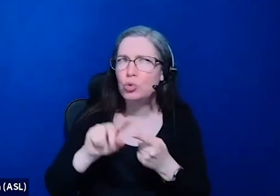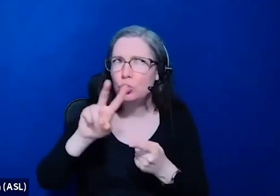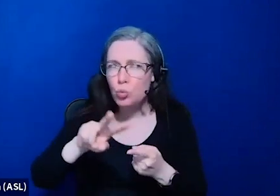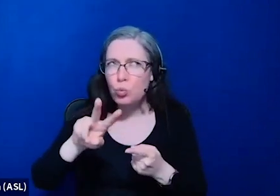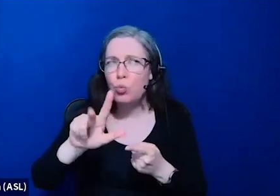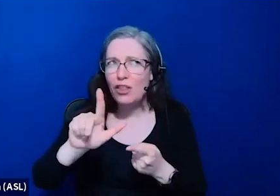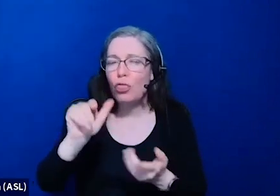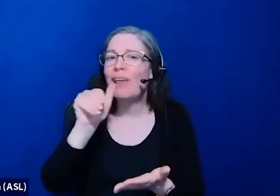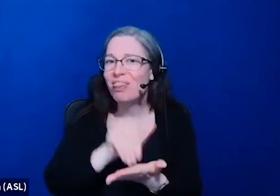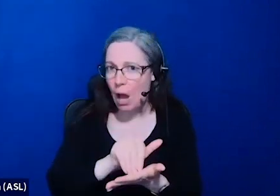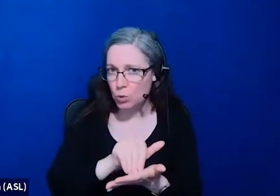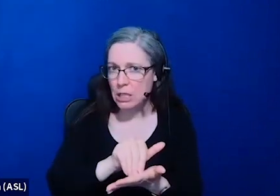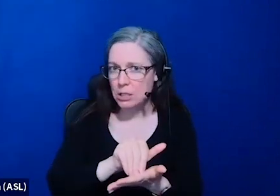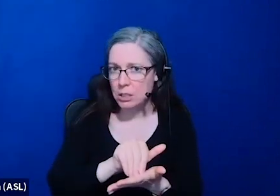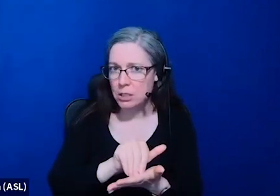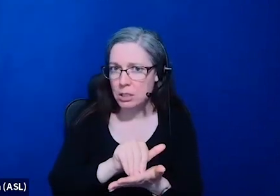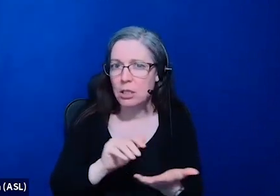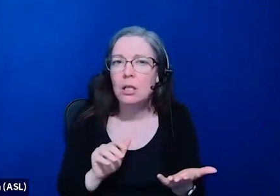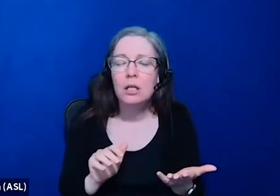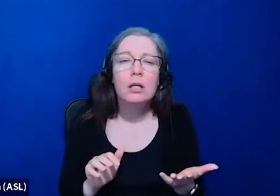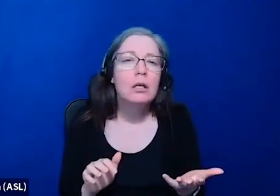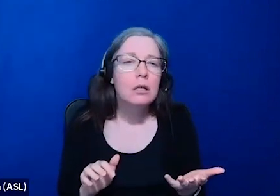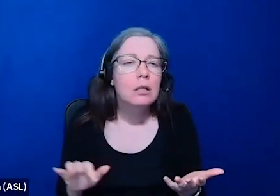Approximately a quarter of the applicants were female.